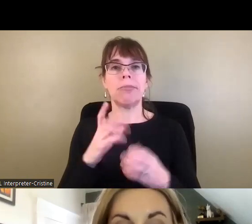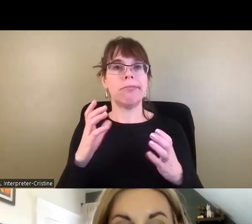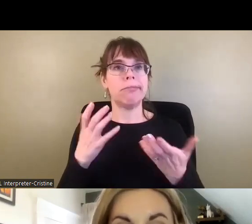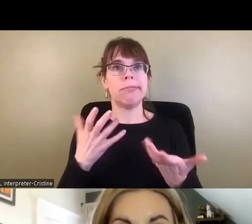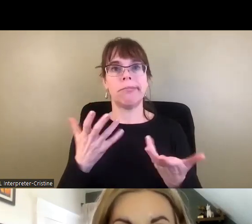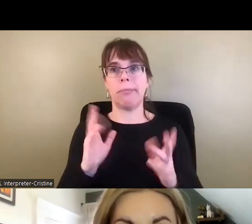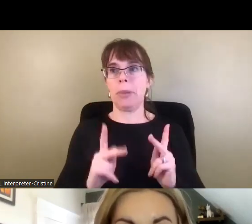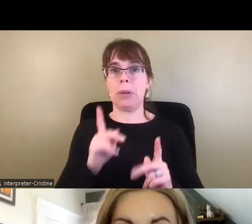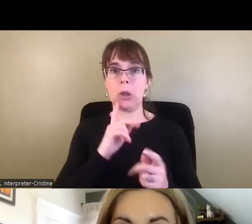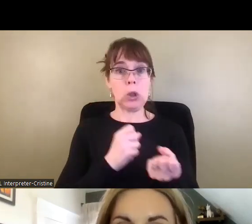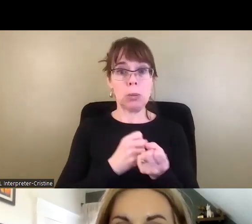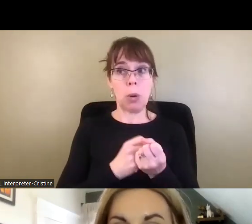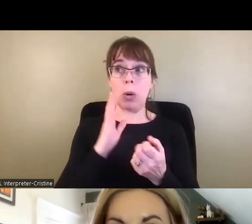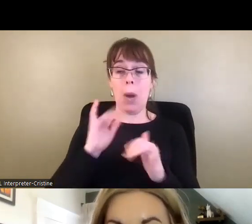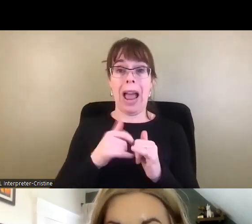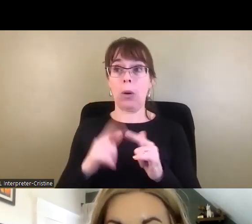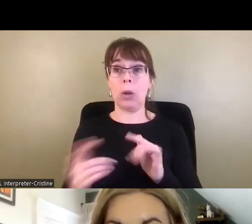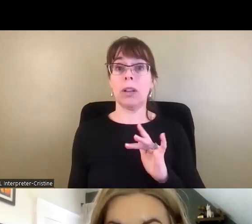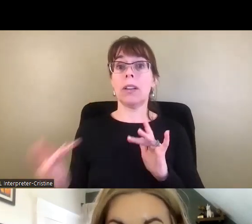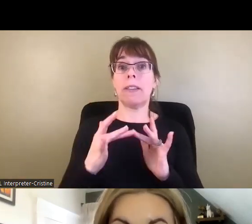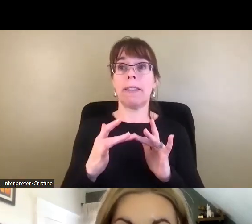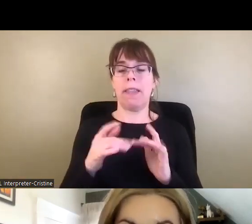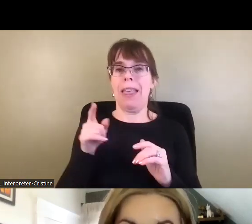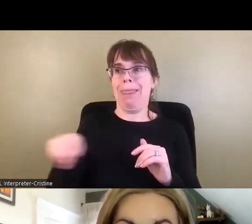to get in touch with us, because they are a lot more patient-facing than we might be,